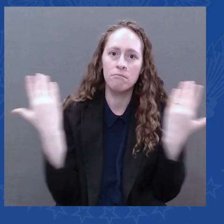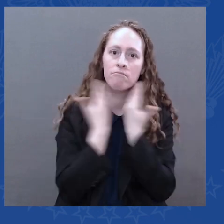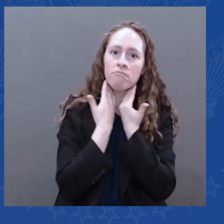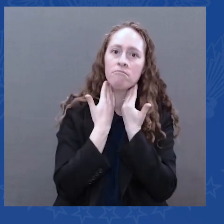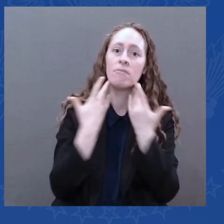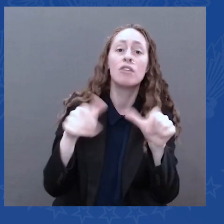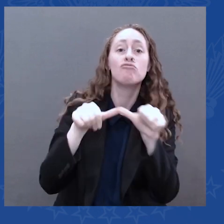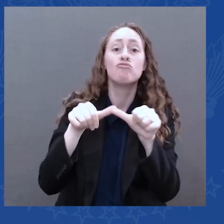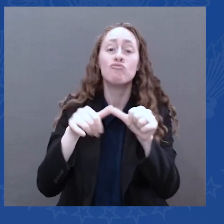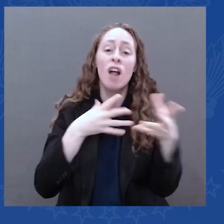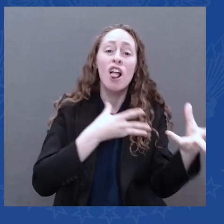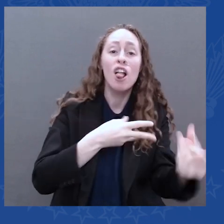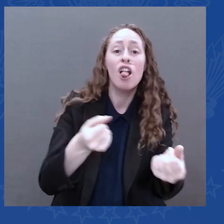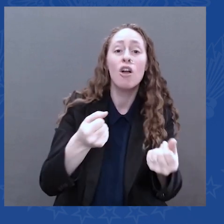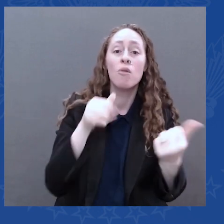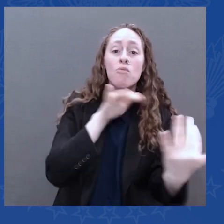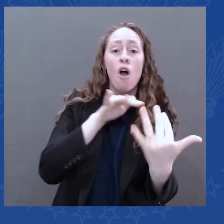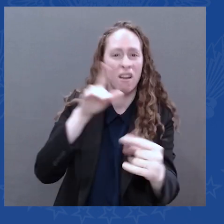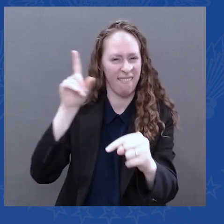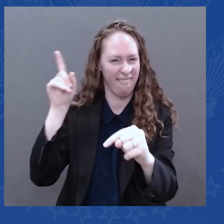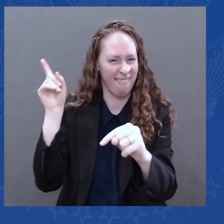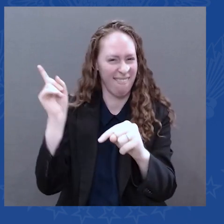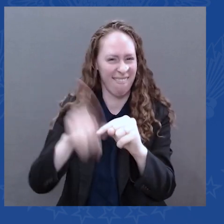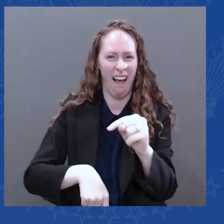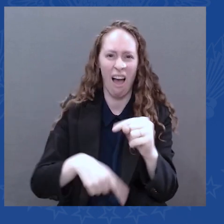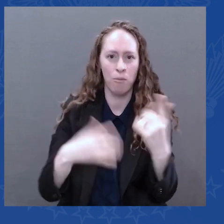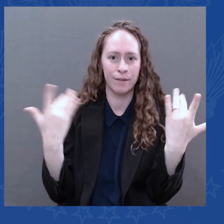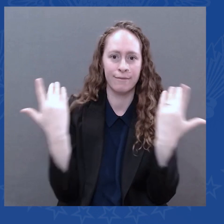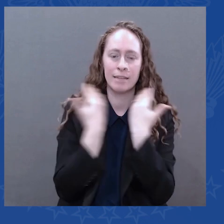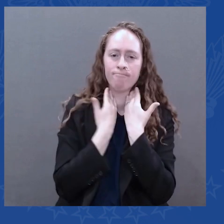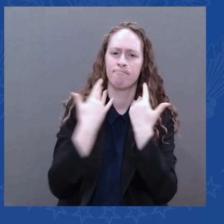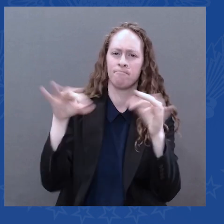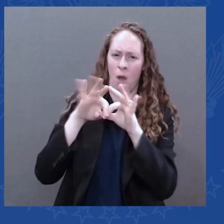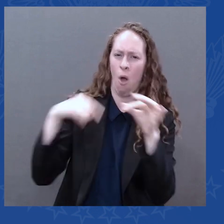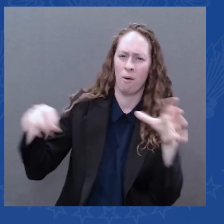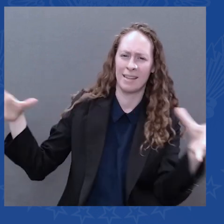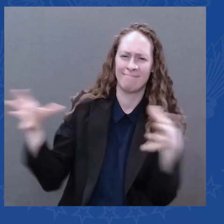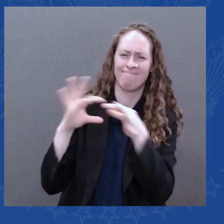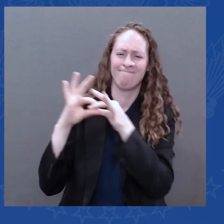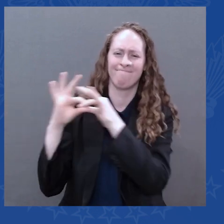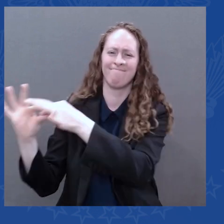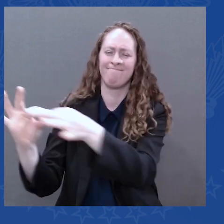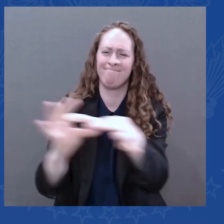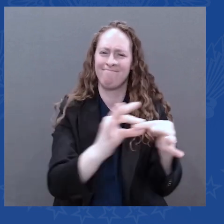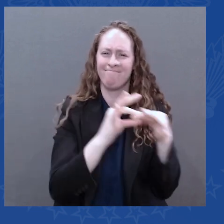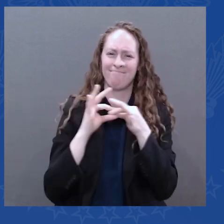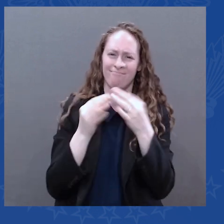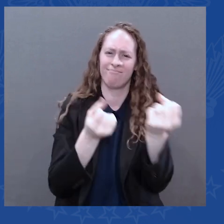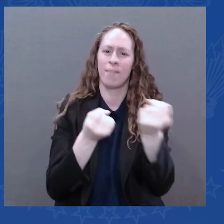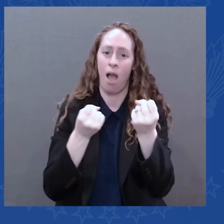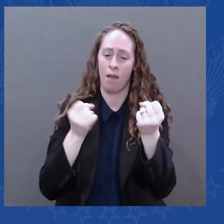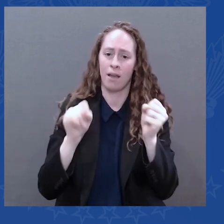we're stronger and we really can make a difference. And we are continuing to reinforce our cooperation